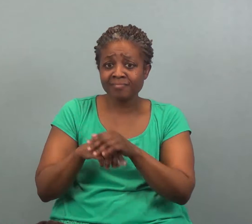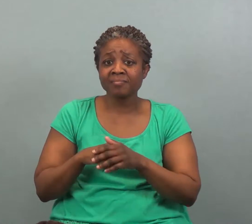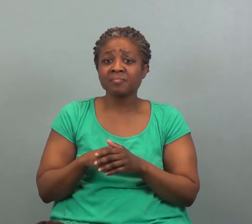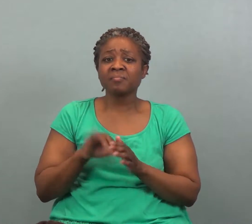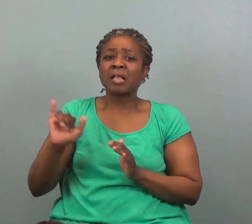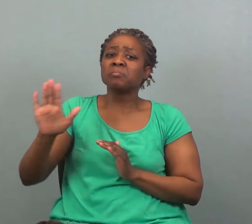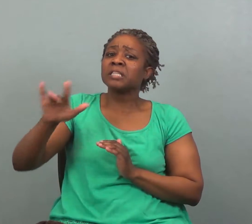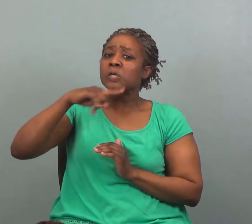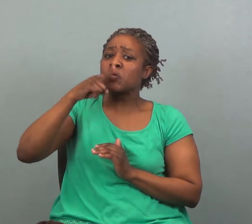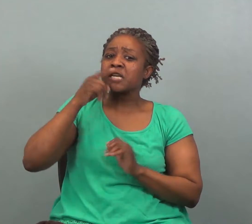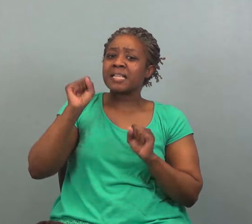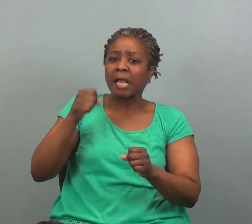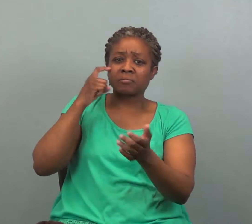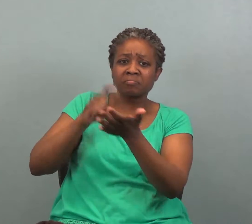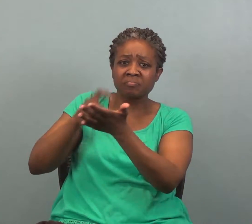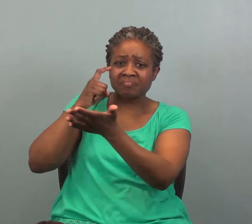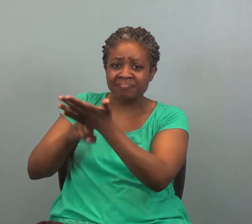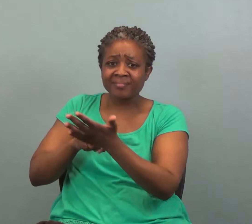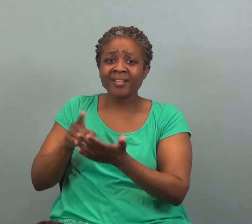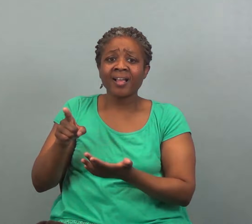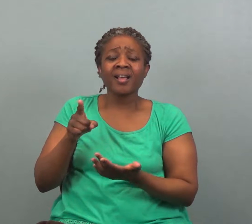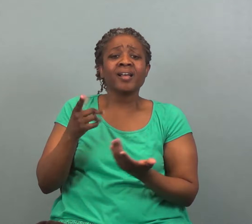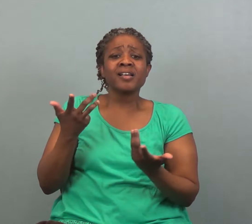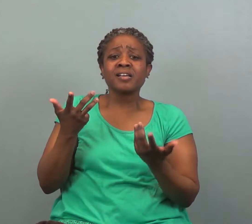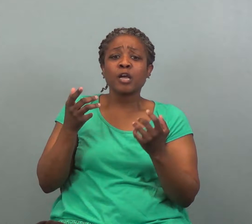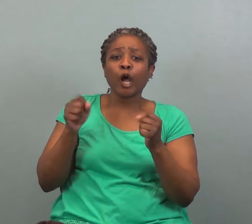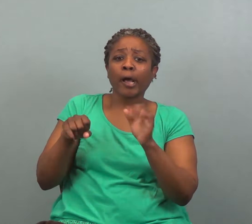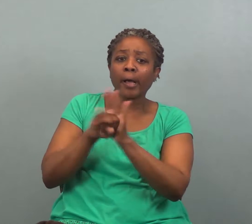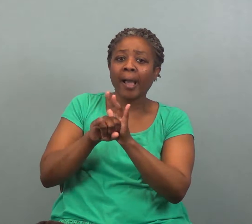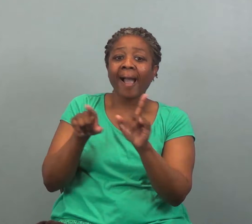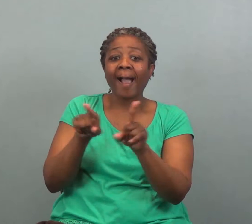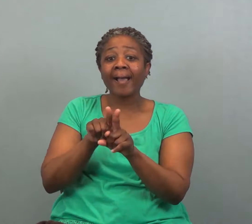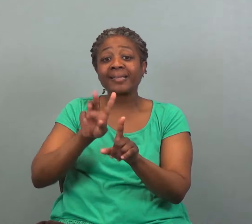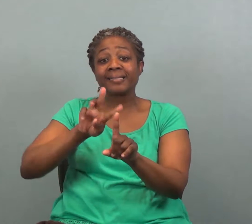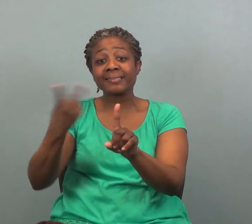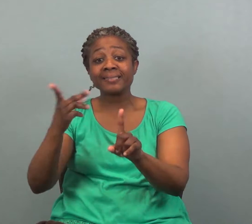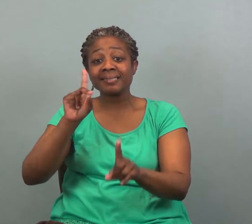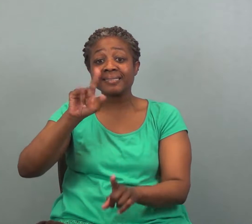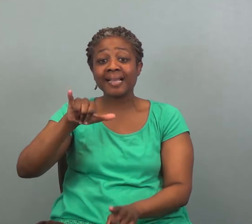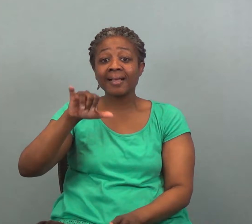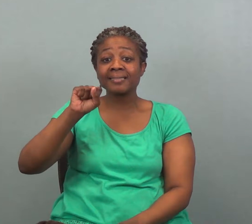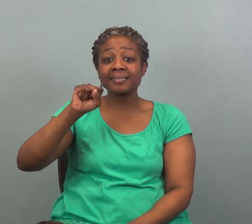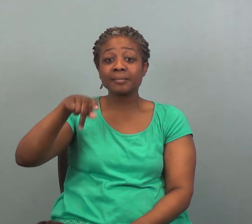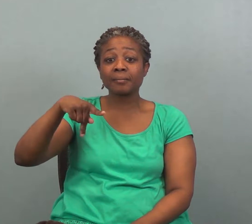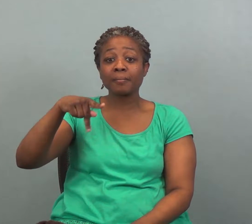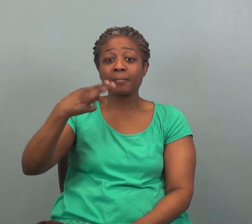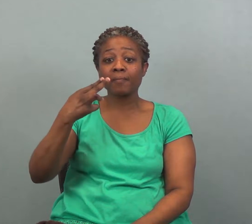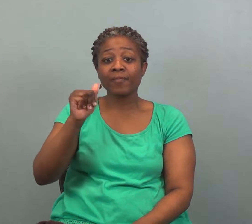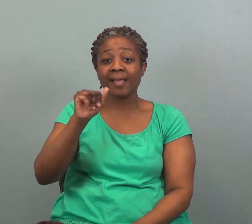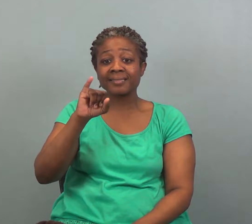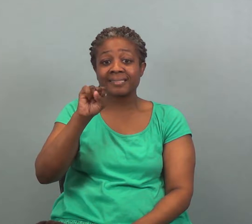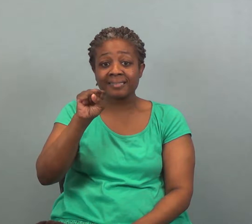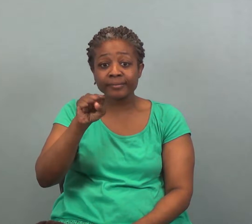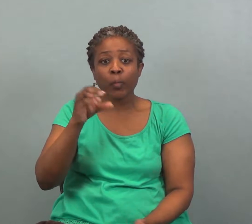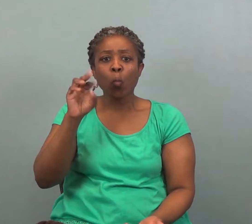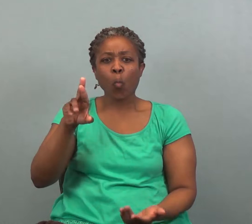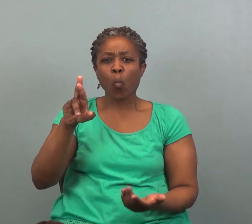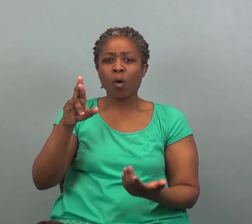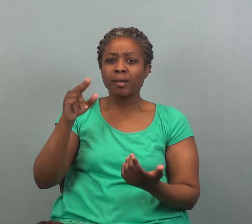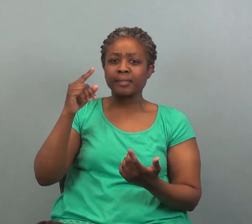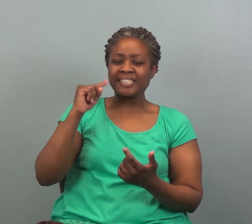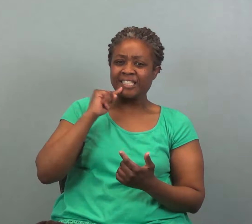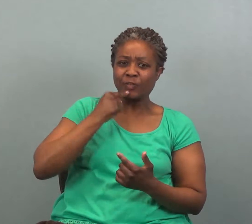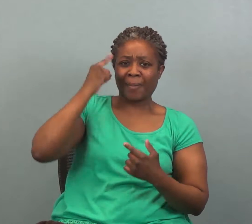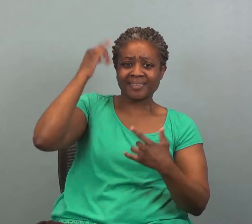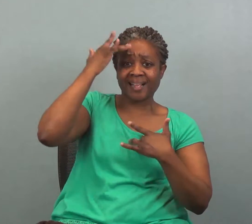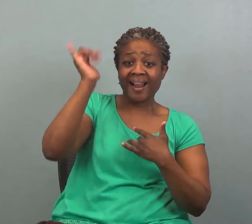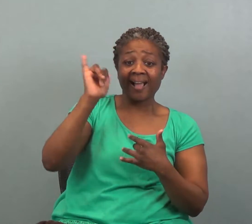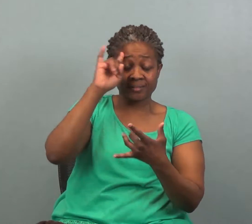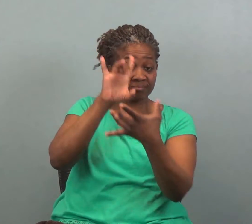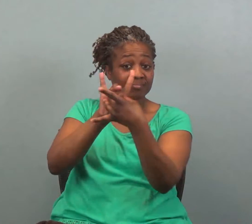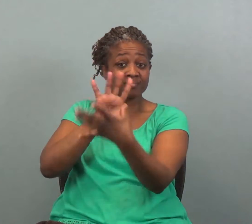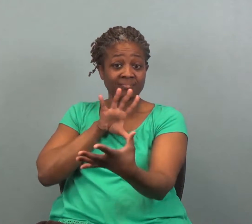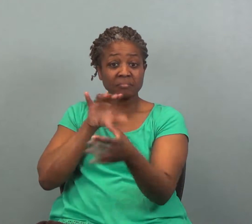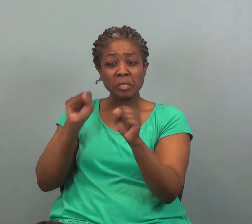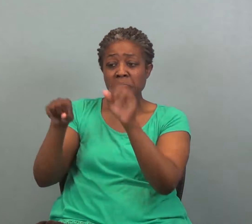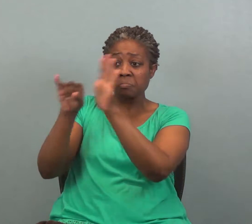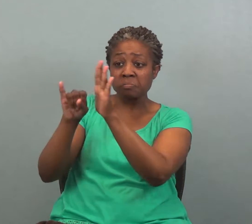In hearing people, this can manifest as dysphasia, or serious mental illness such as disassociation.